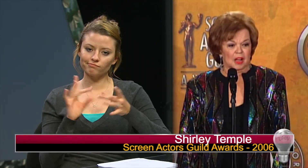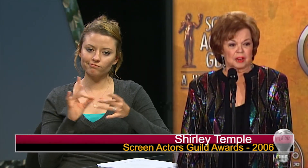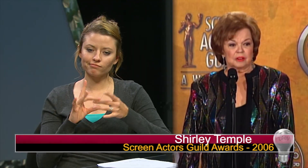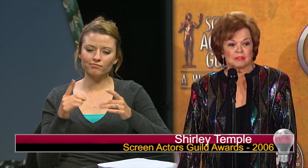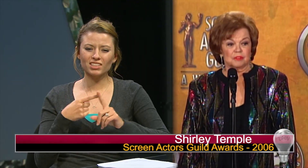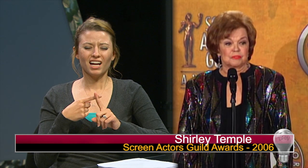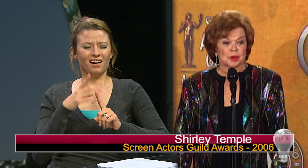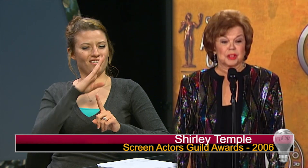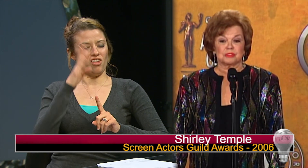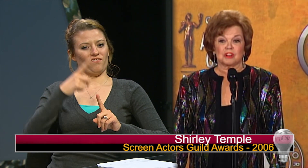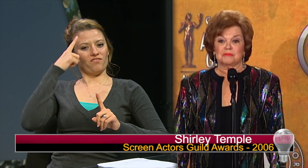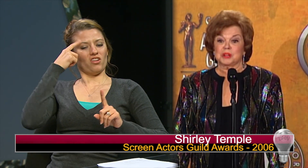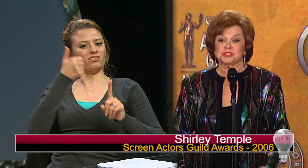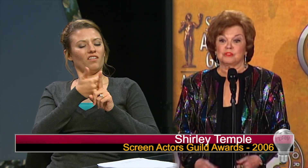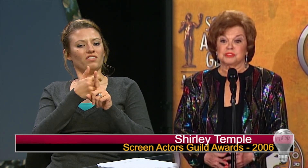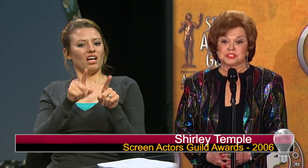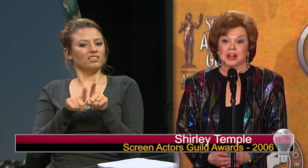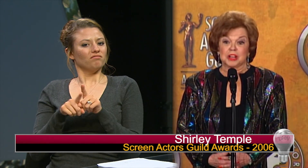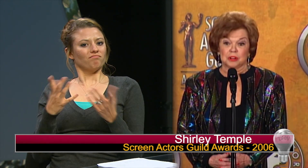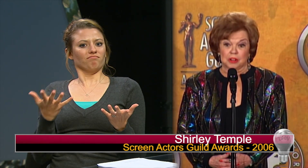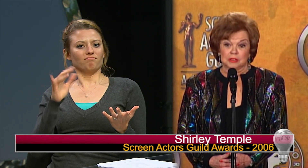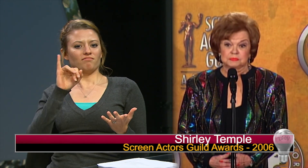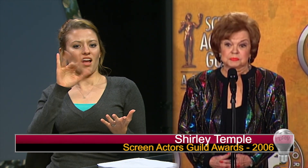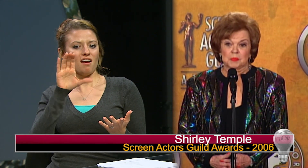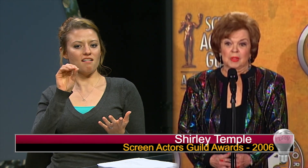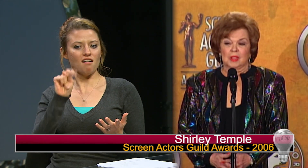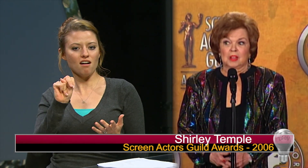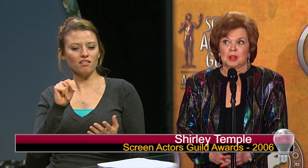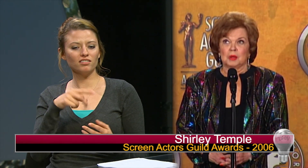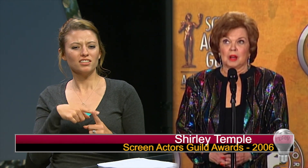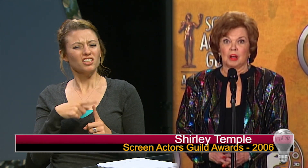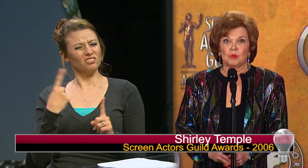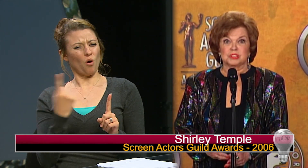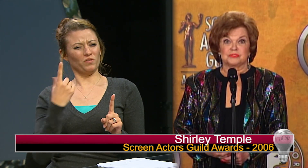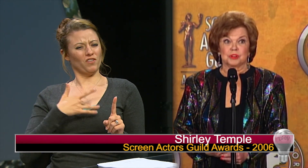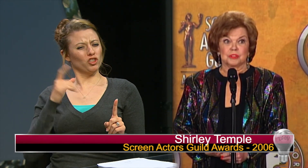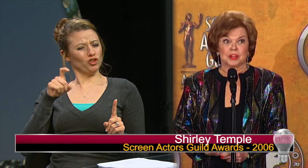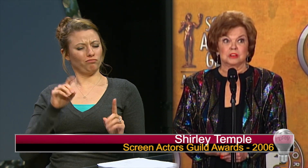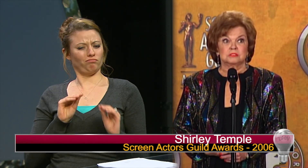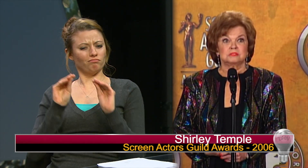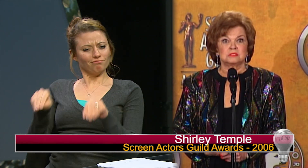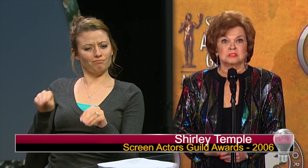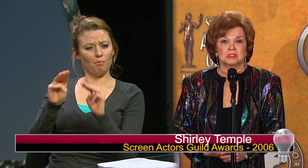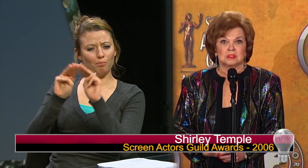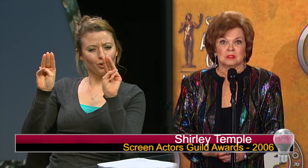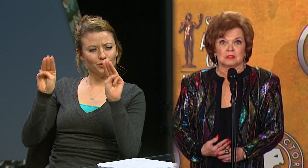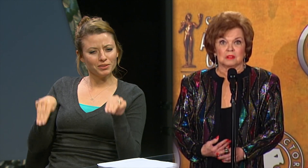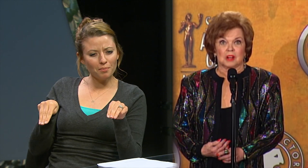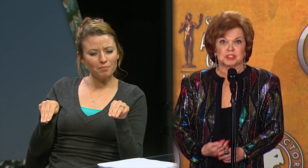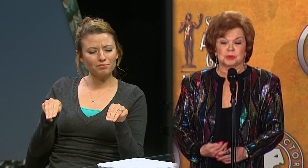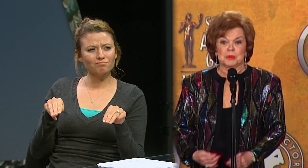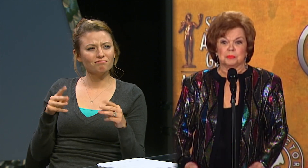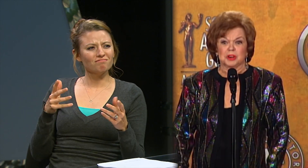I NEVER REALLY THOUGHT OF MYSELF AS AN ICON. I ALWAYS FEEL I SHOULD BE PUT IN A MUSEUM